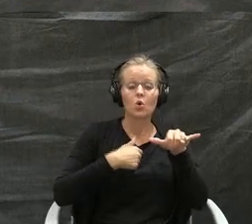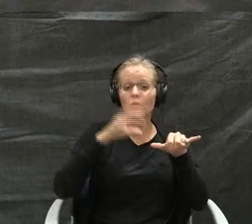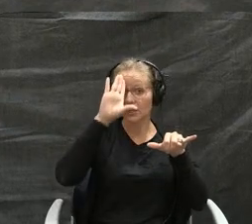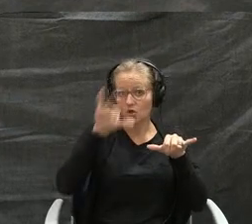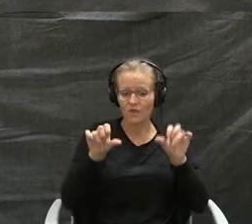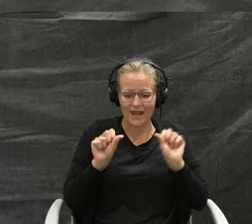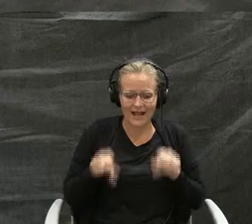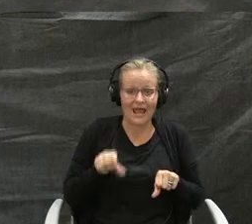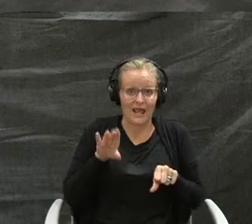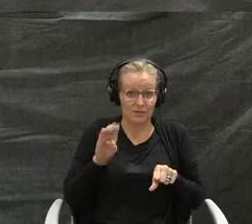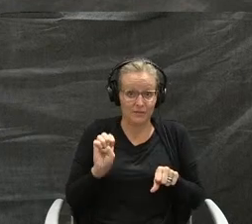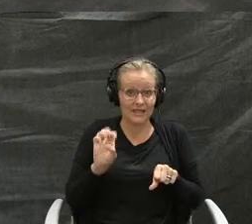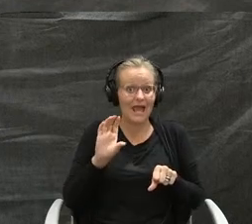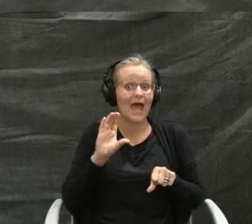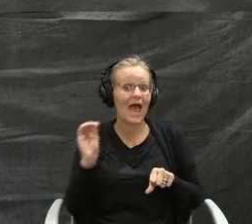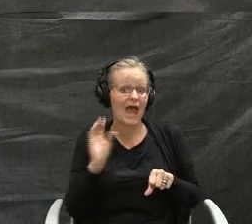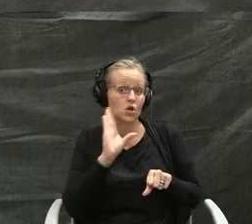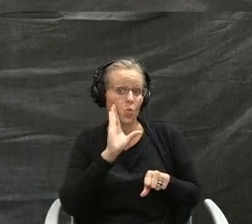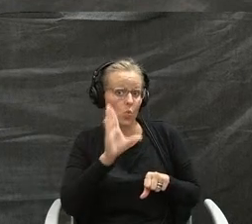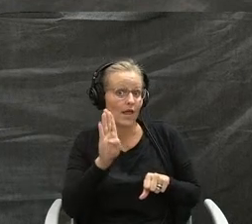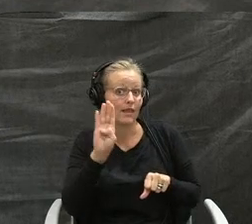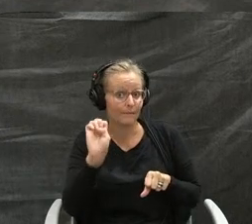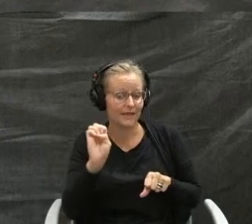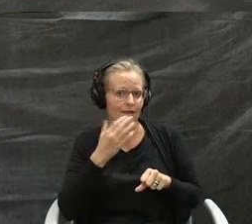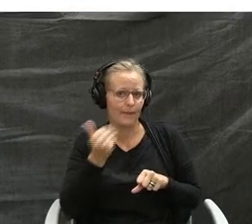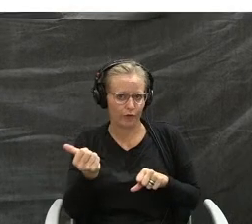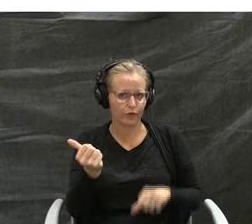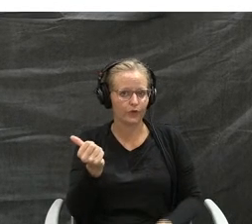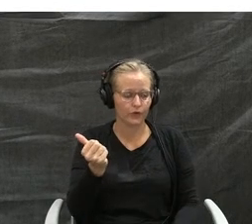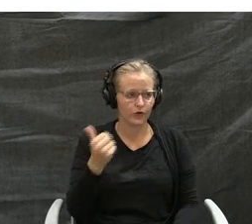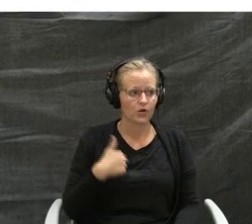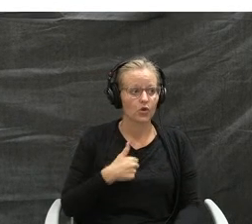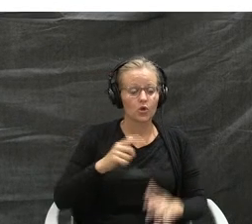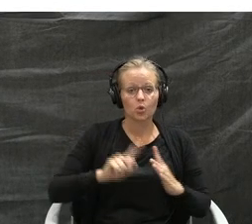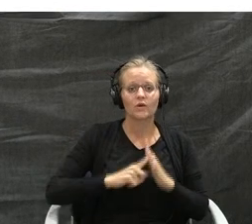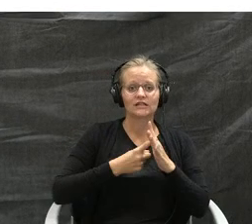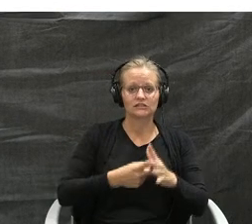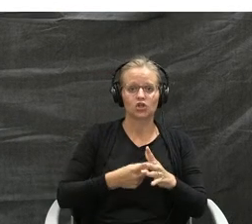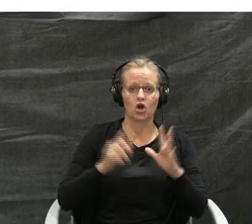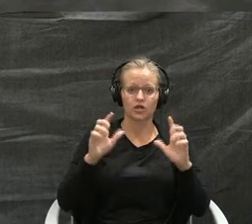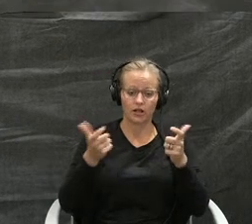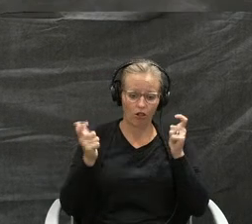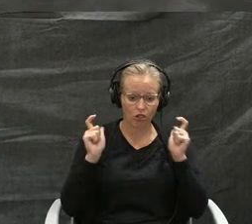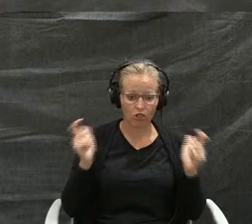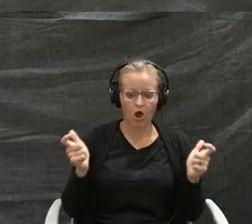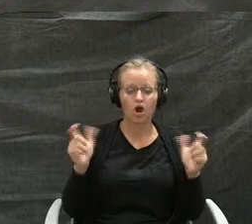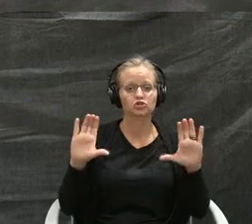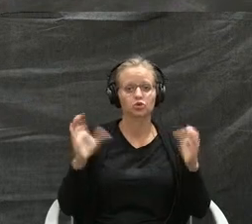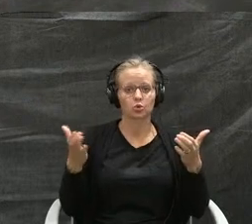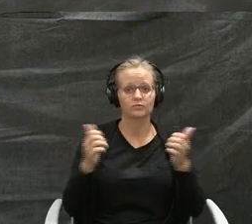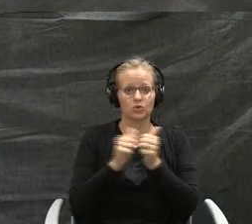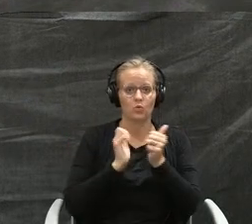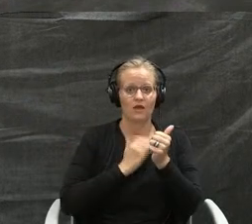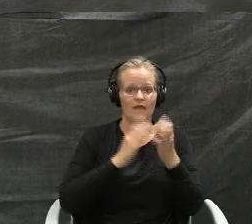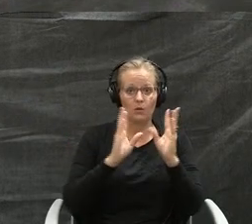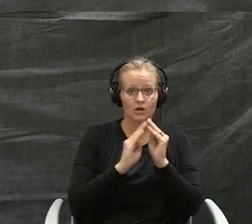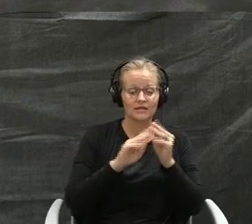An will be better. We started together as large groups, often in our meetings and then we broke apart into small groups